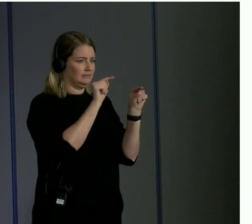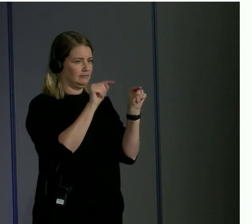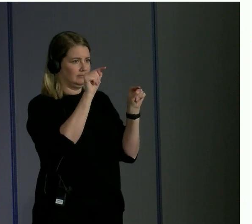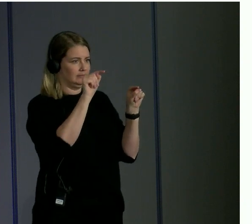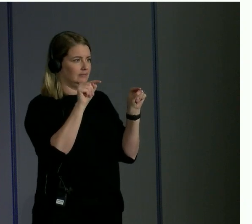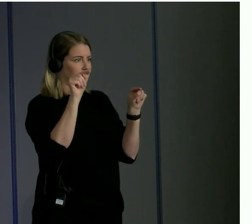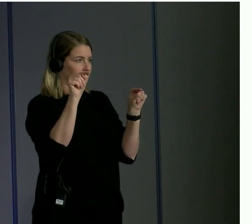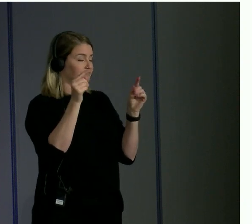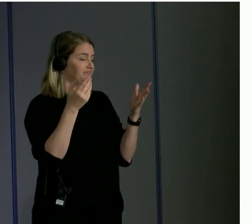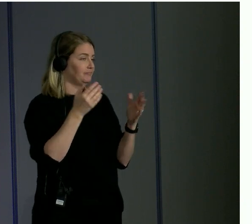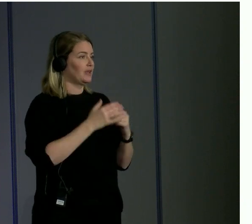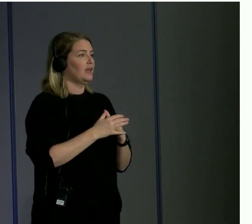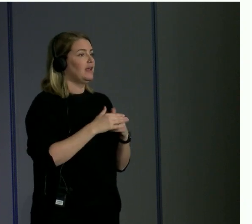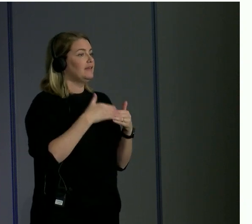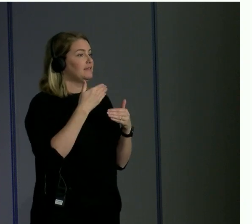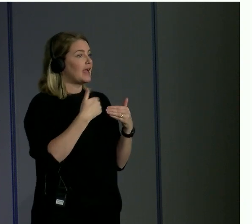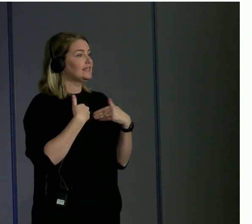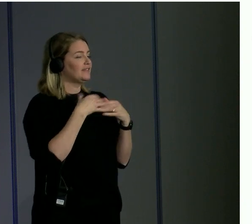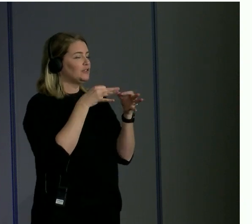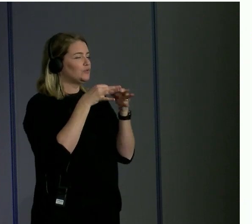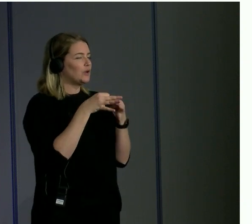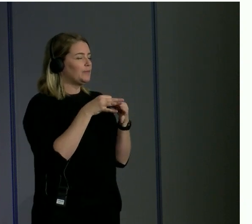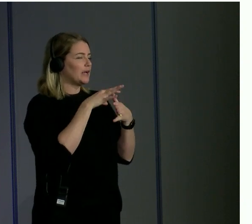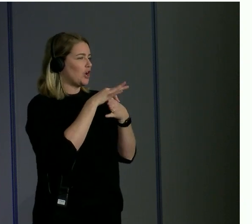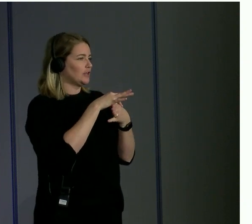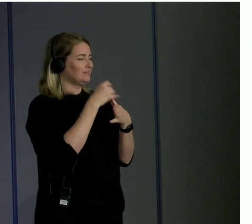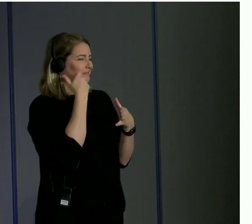The next thing is having descriptive content. We just talked about Alt Text,